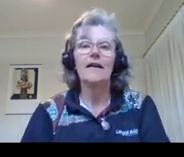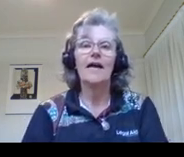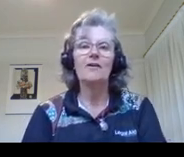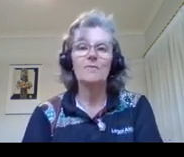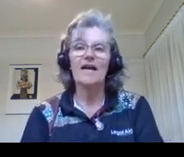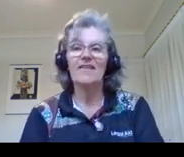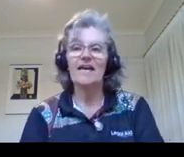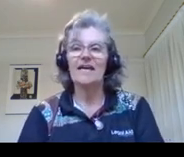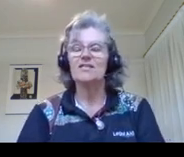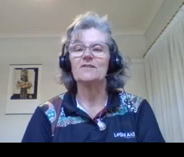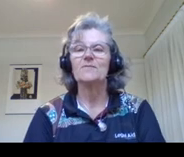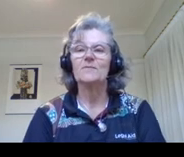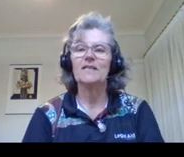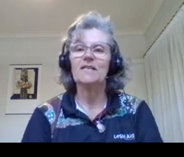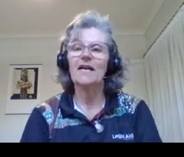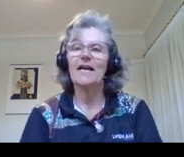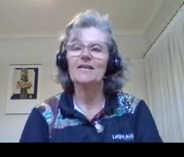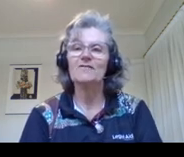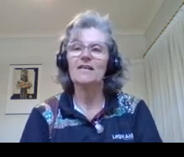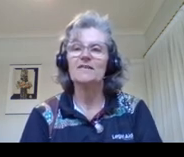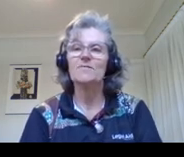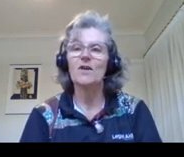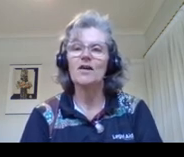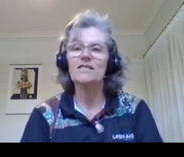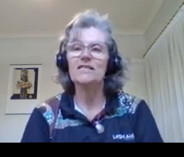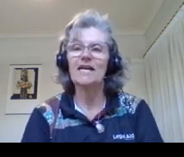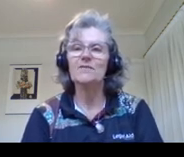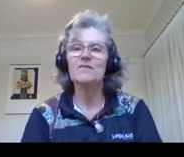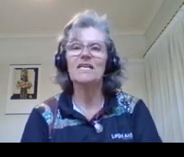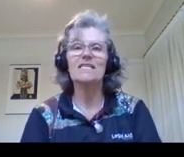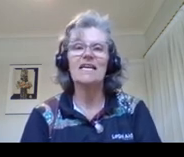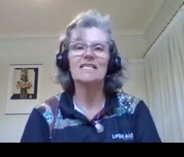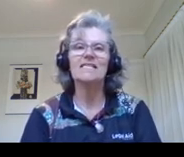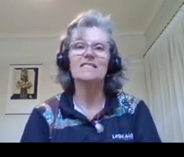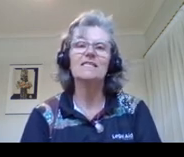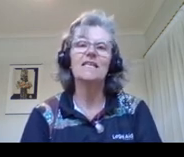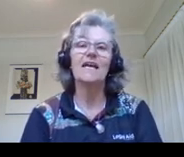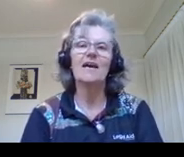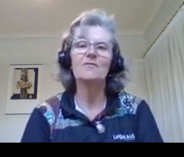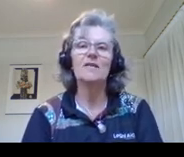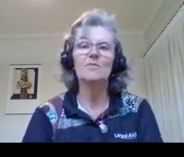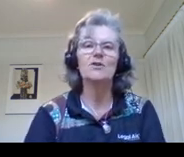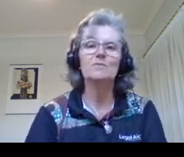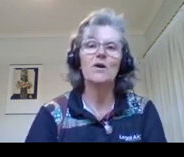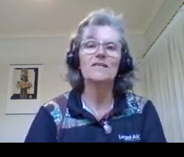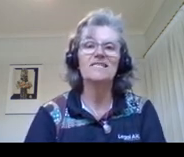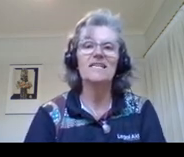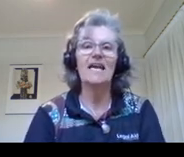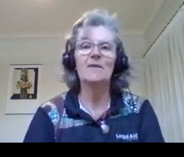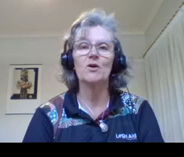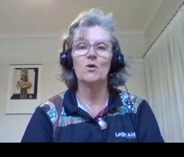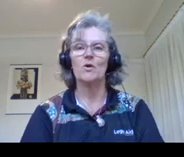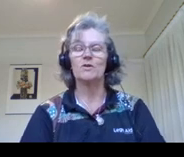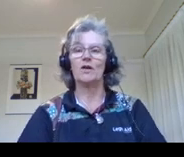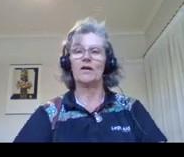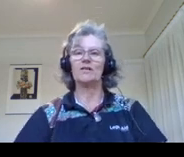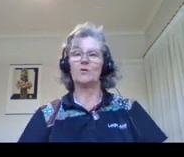how about that Lydia and Finn 98 yes they have been approached by a scammer online or